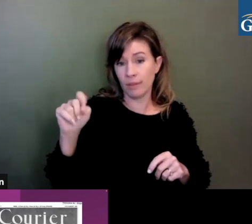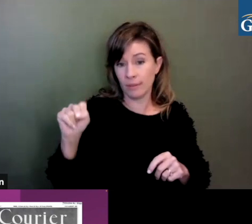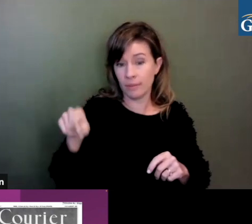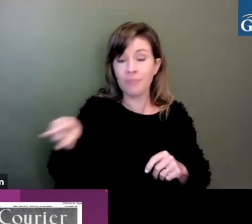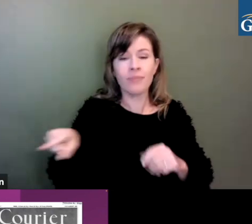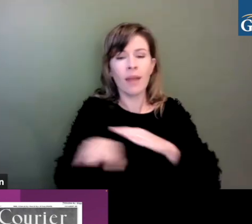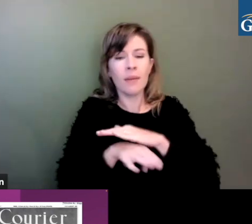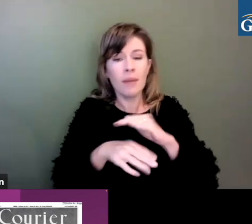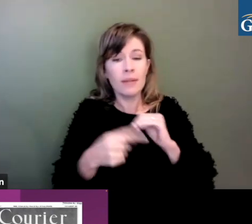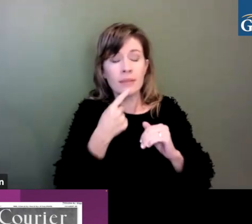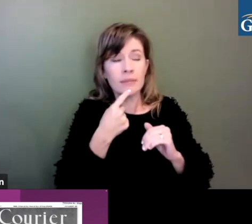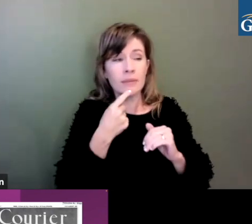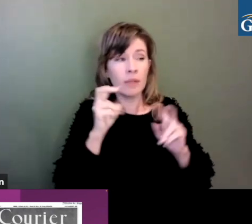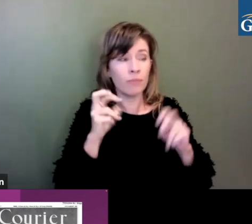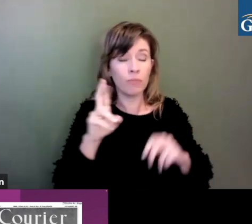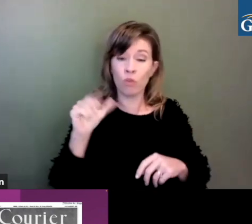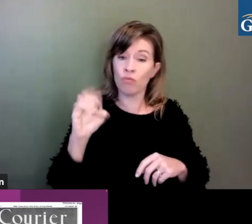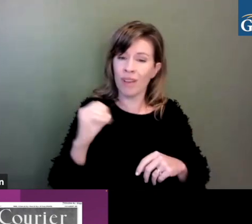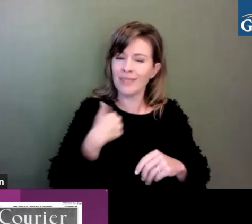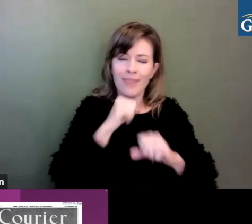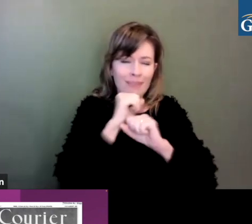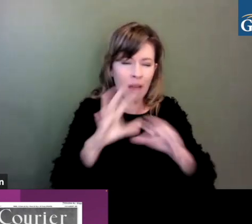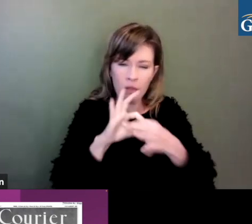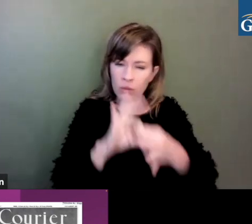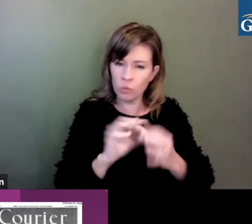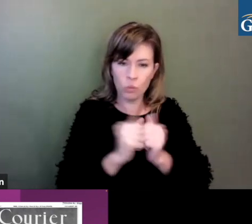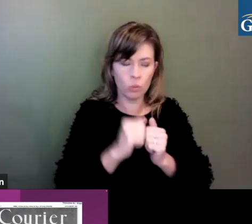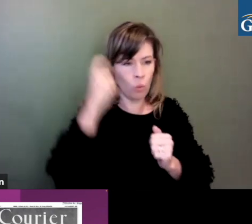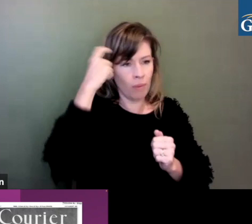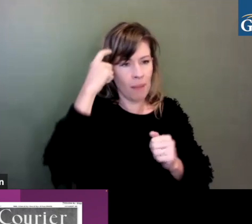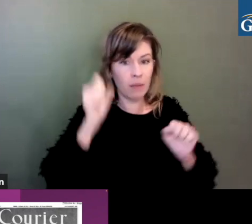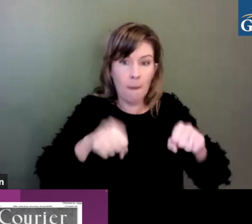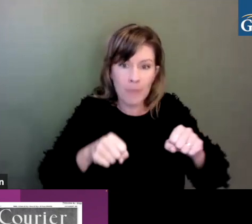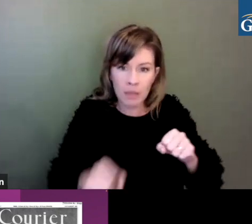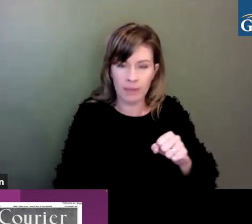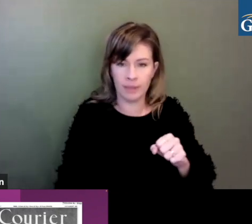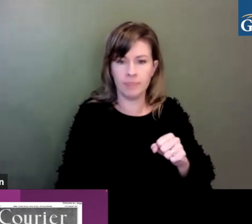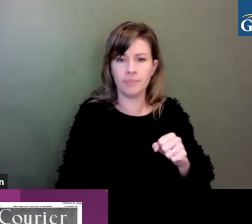has nothing to do with mental ability and things like that. And the second group essentially said, well,